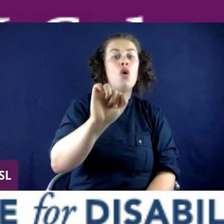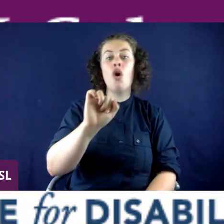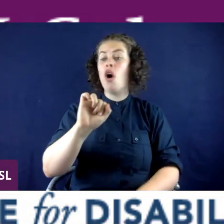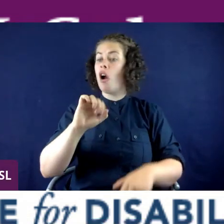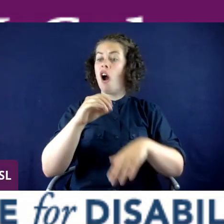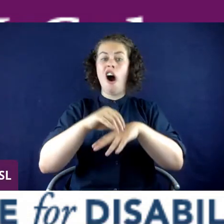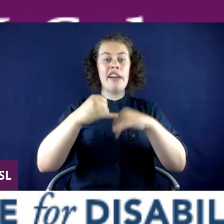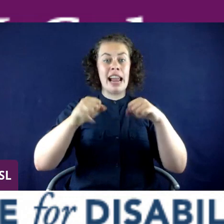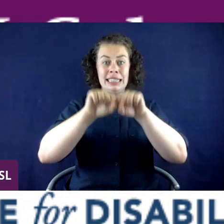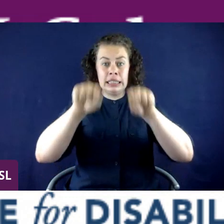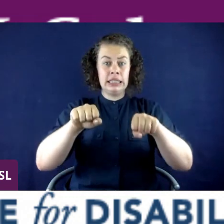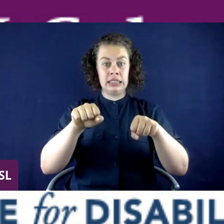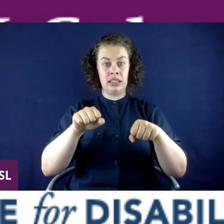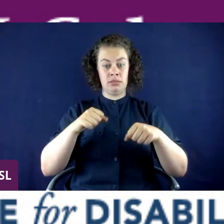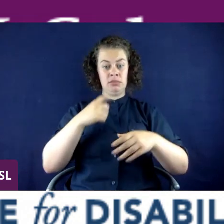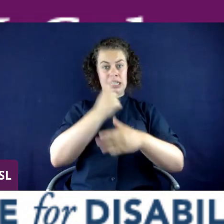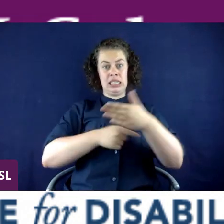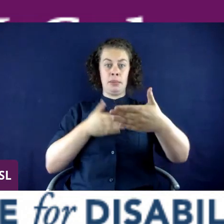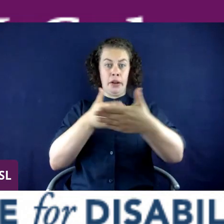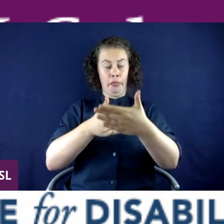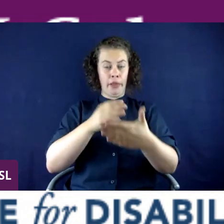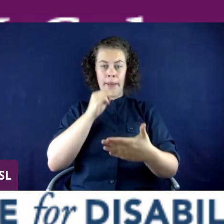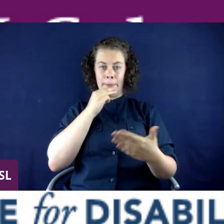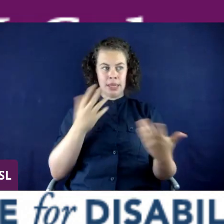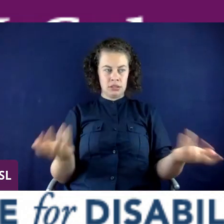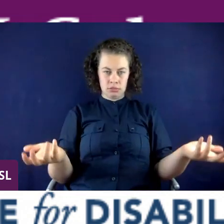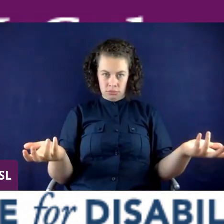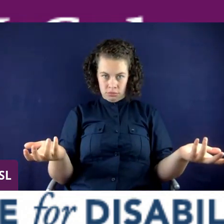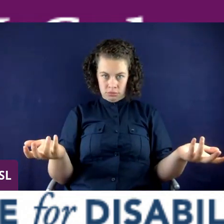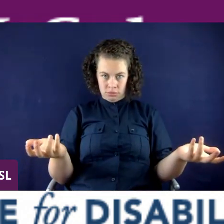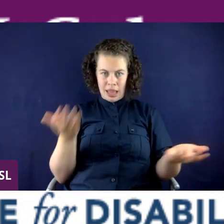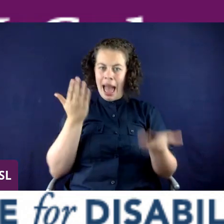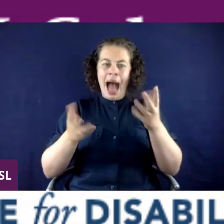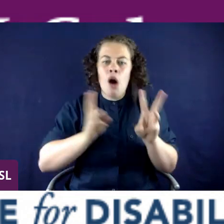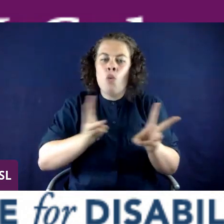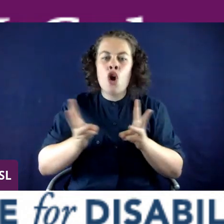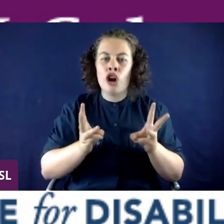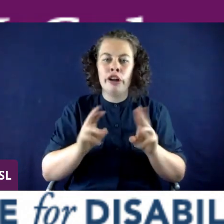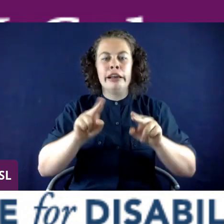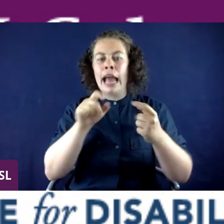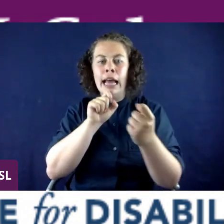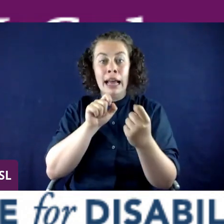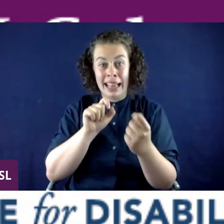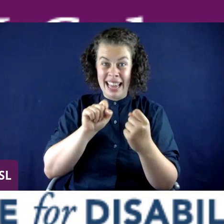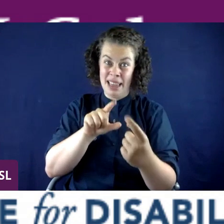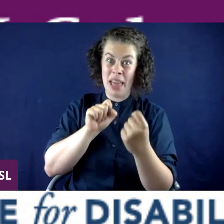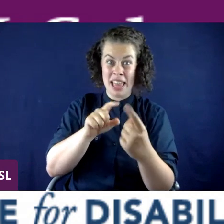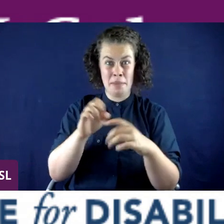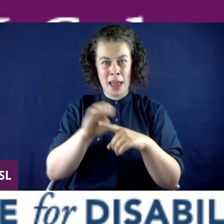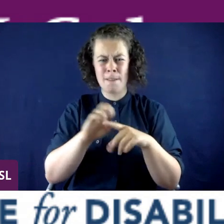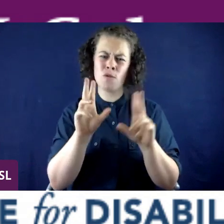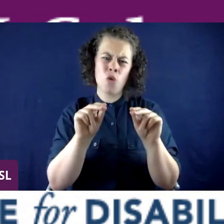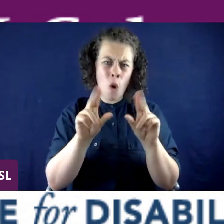when these are inaccessible is not really the work because the work gets done through email and other sources that teams work